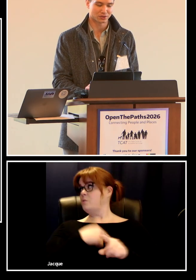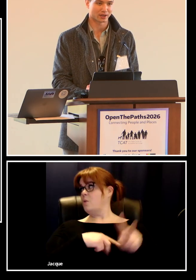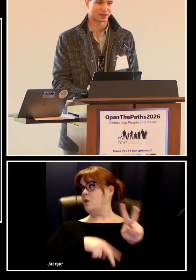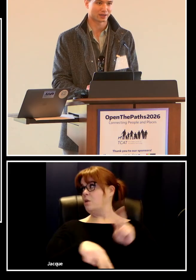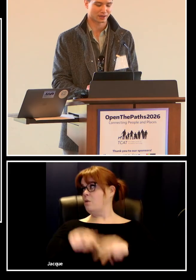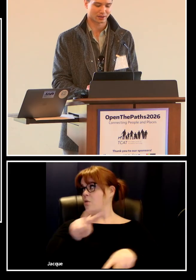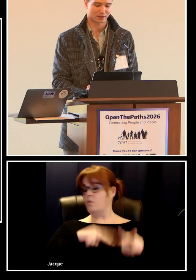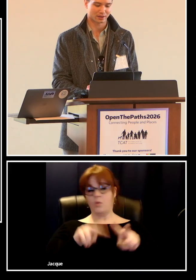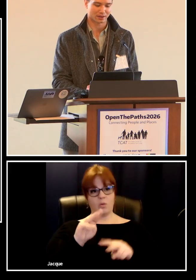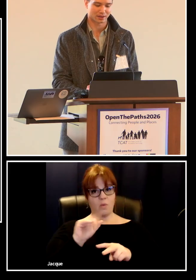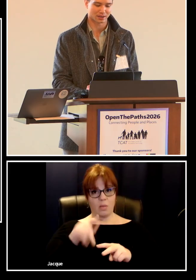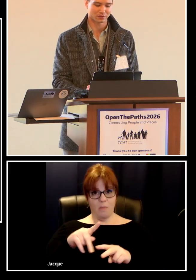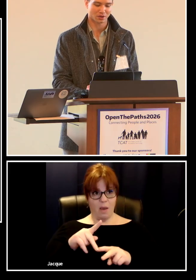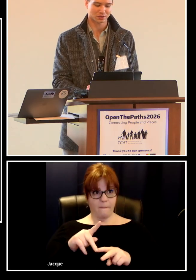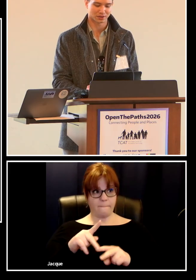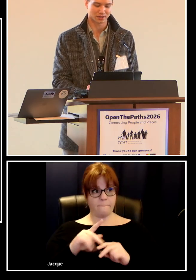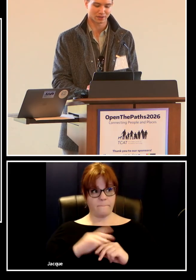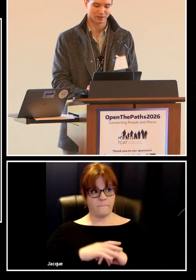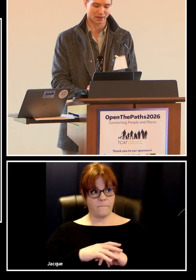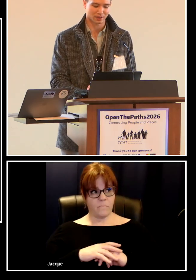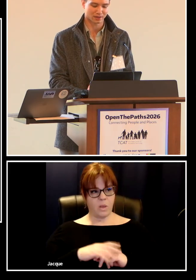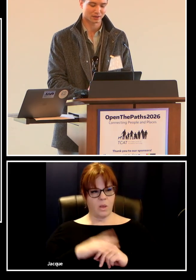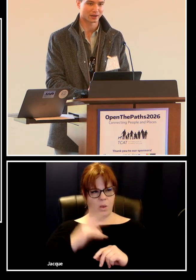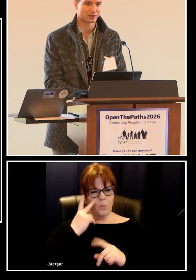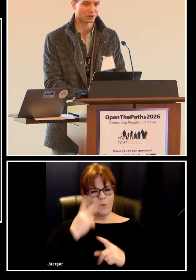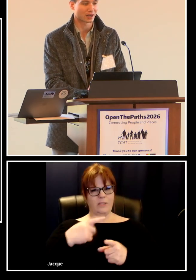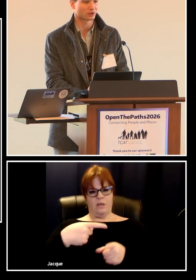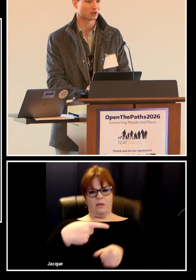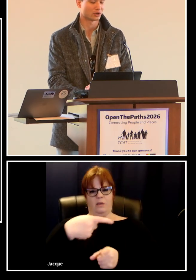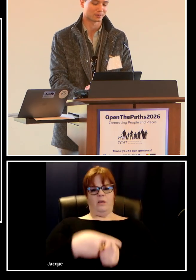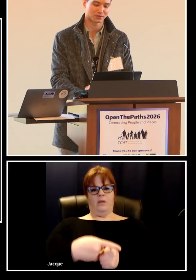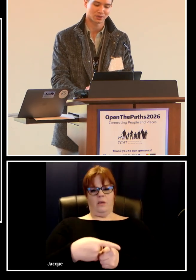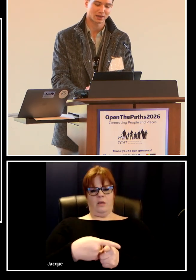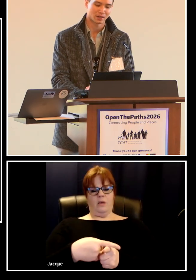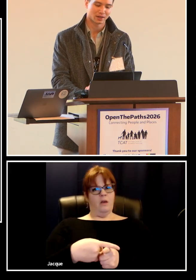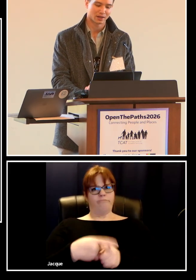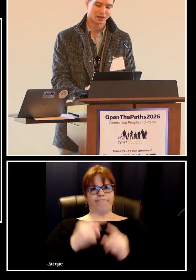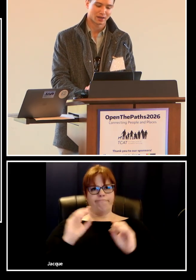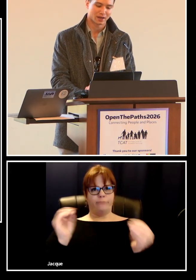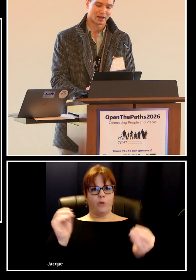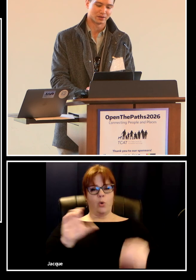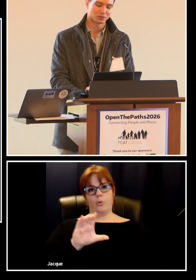there's a a set of crossings here that don't have curb ramps. And the